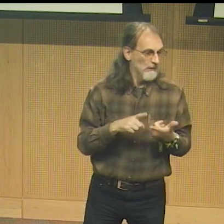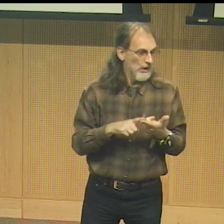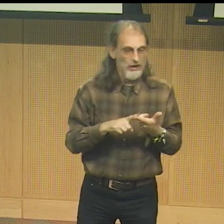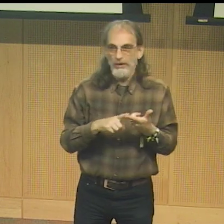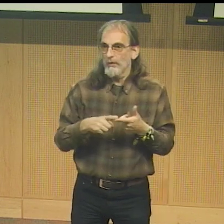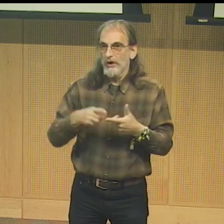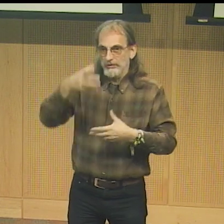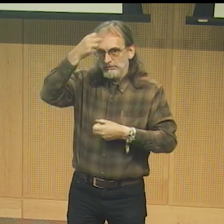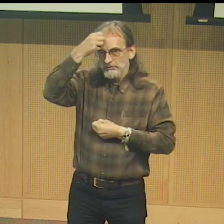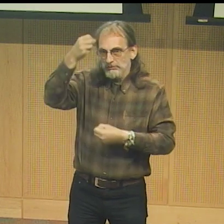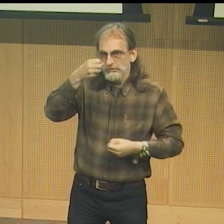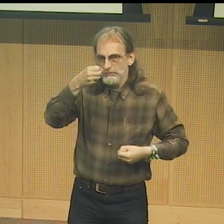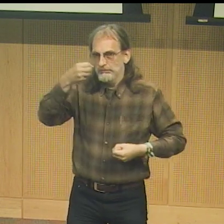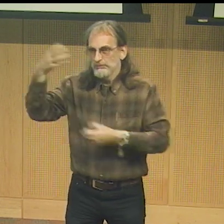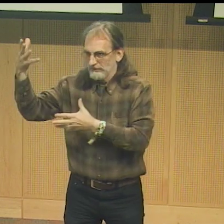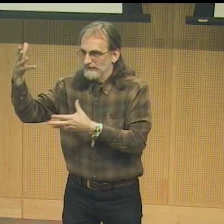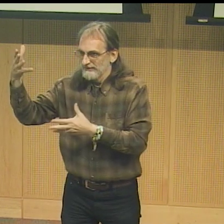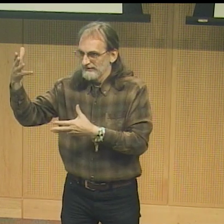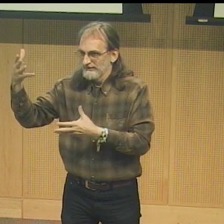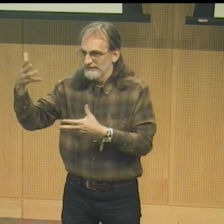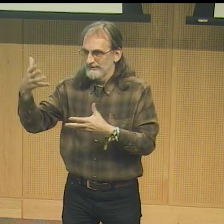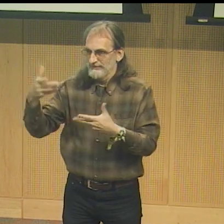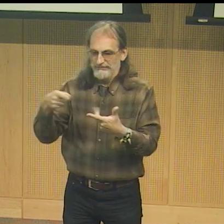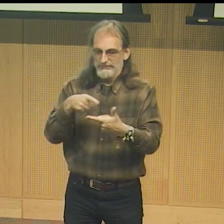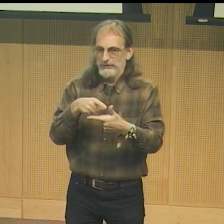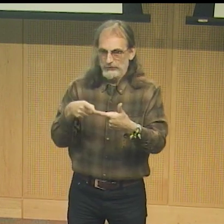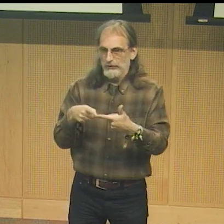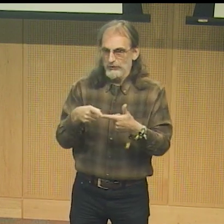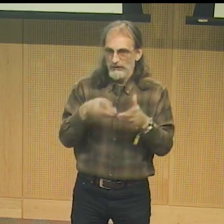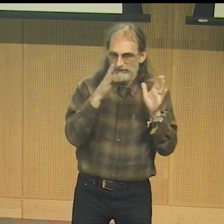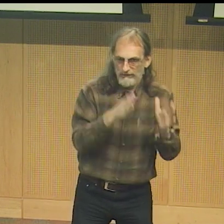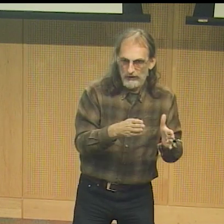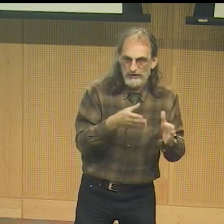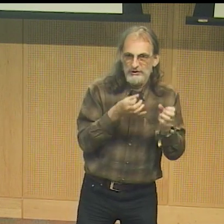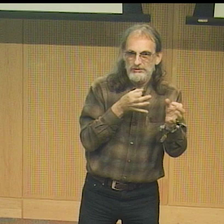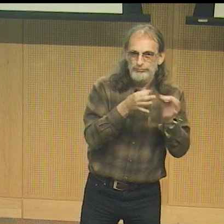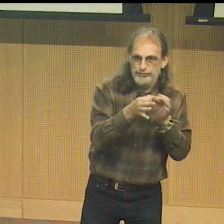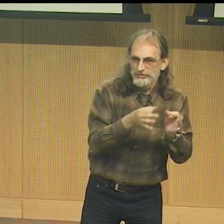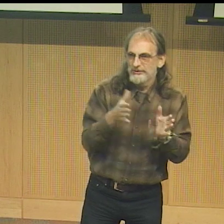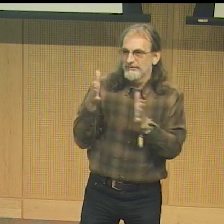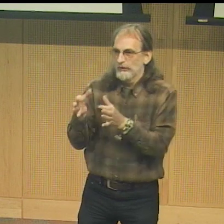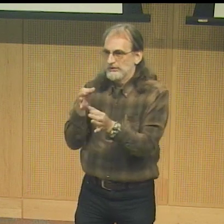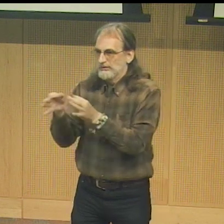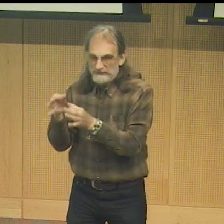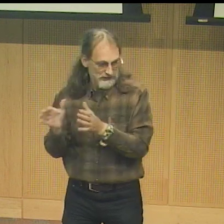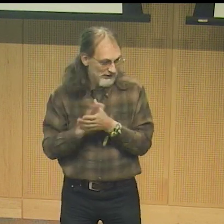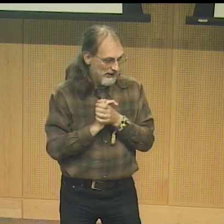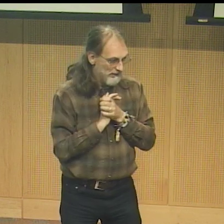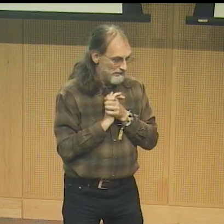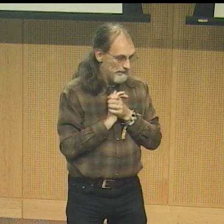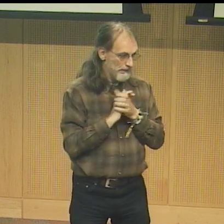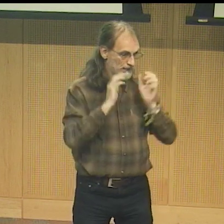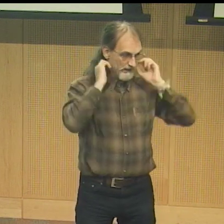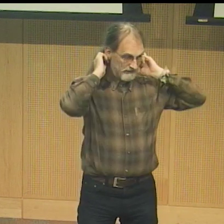in greater depth. If we consider decolonization of our community, and I'll